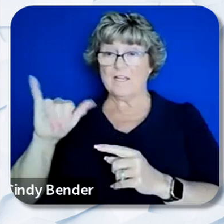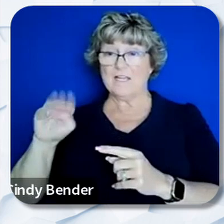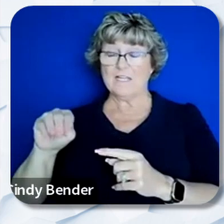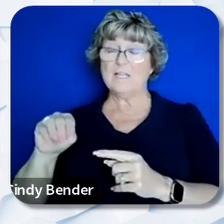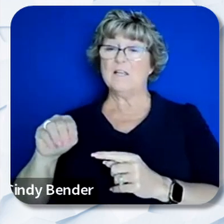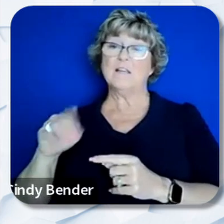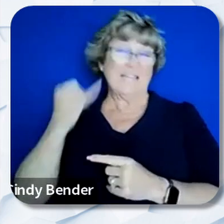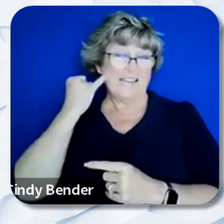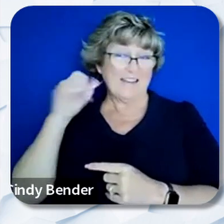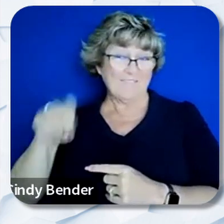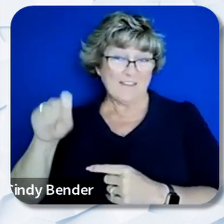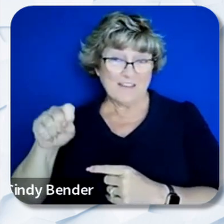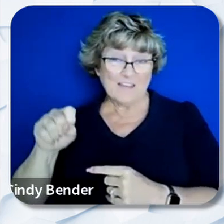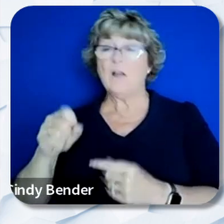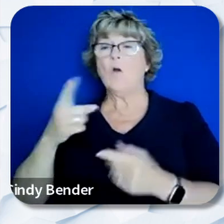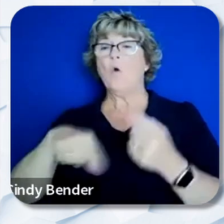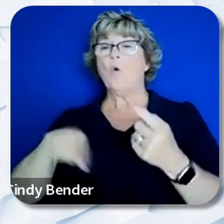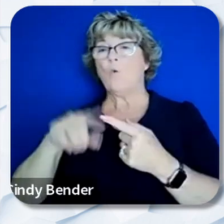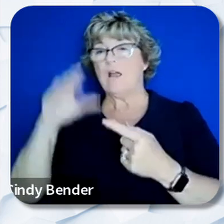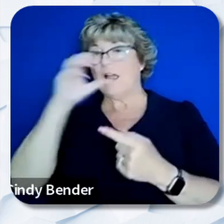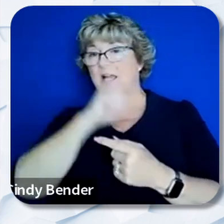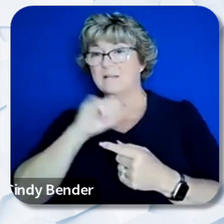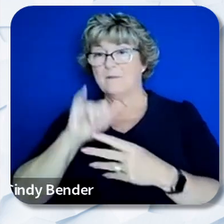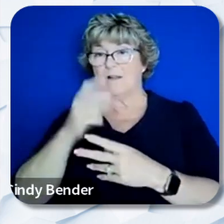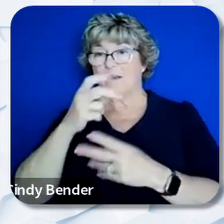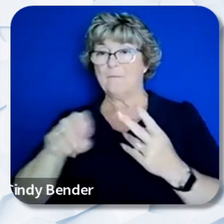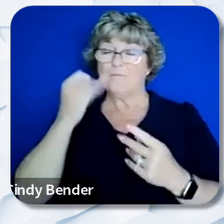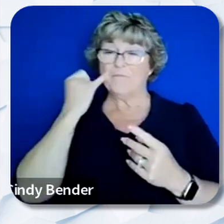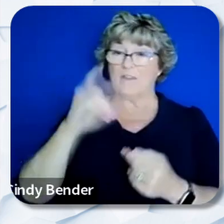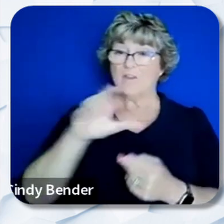year for when that will occur?" So if you are in a current CCEIS plan, like, what is